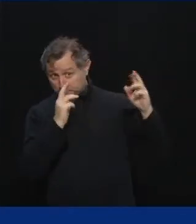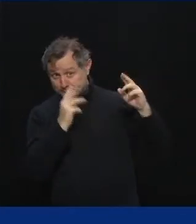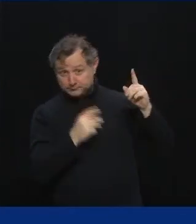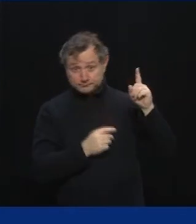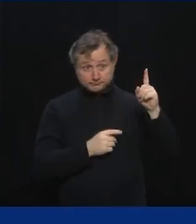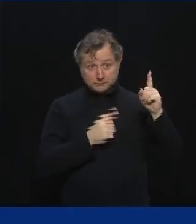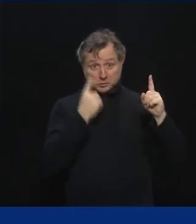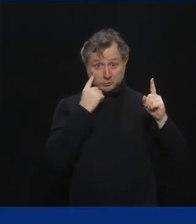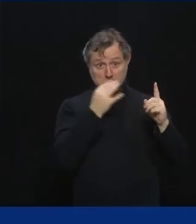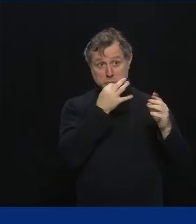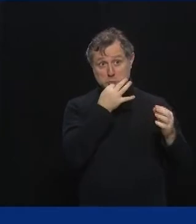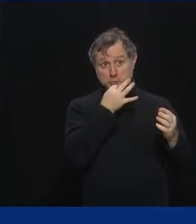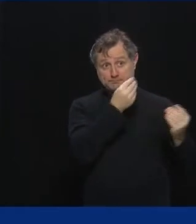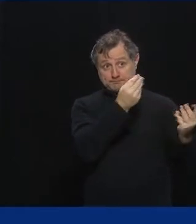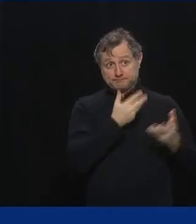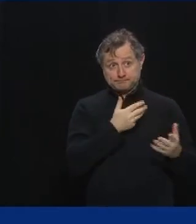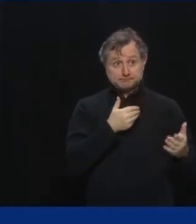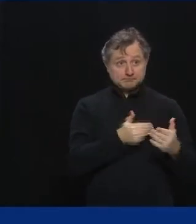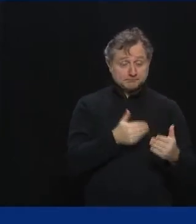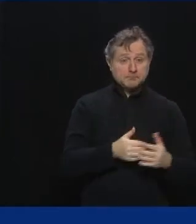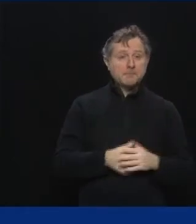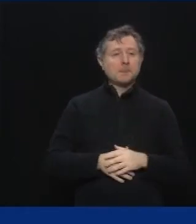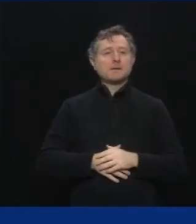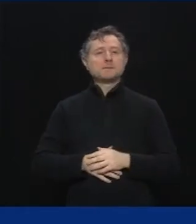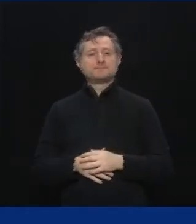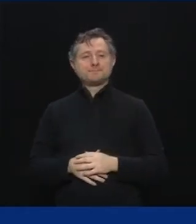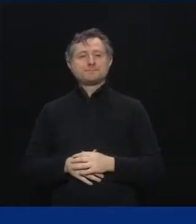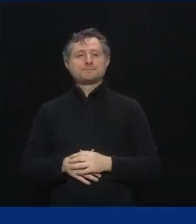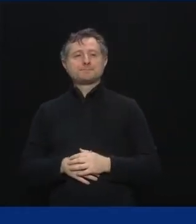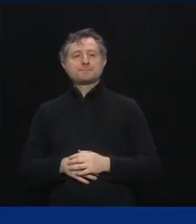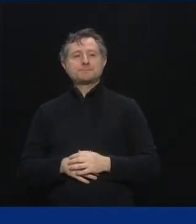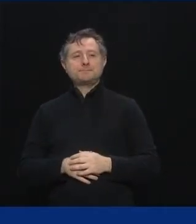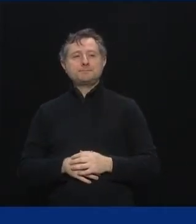TO BE AVAILABLE TO THE RESIDENTS. BUT STAY TUNED. HOPING TO HAVE VERY GOOD